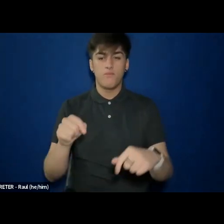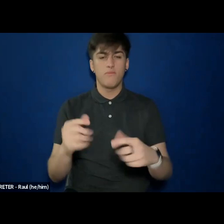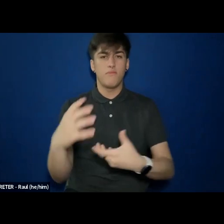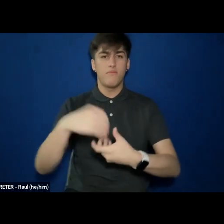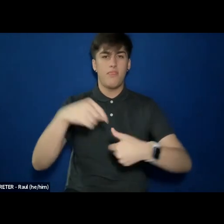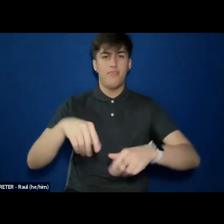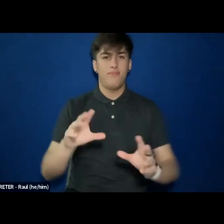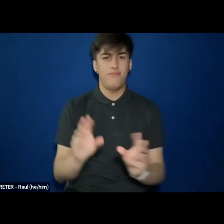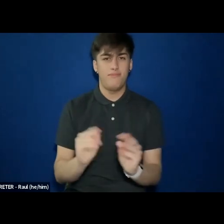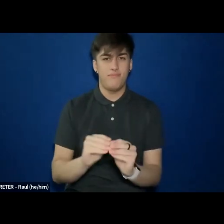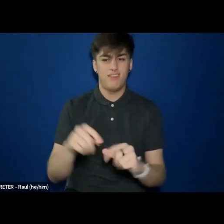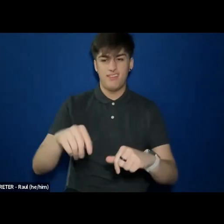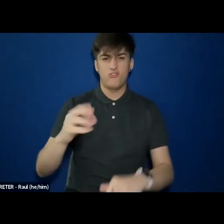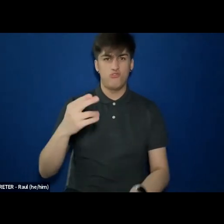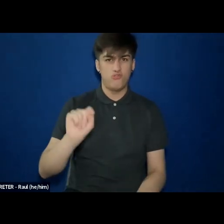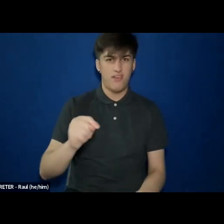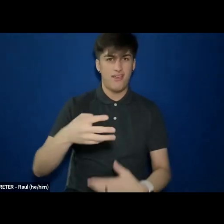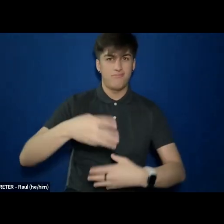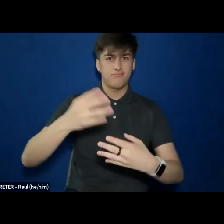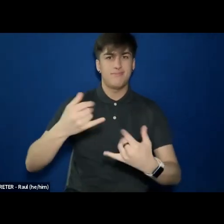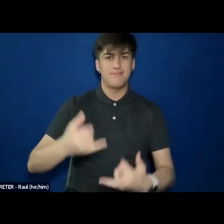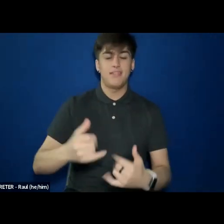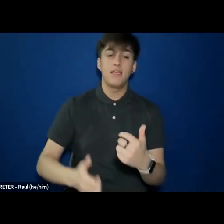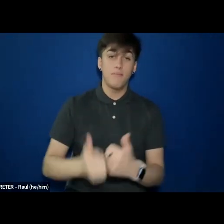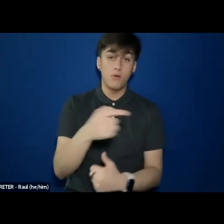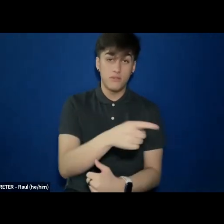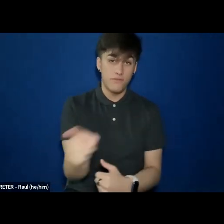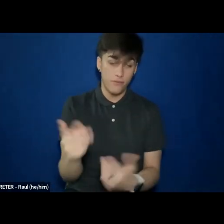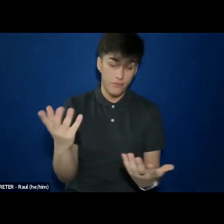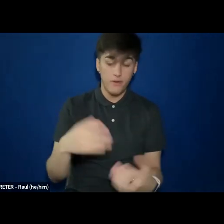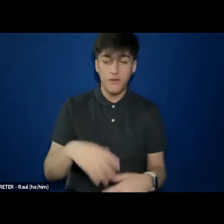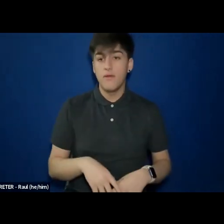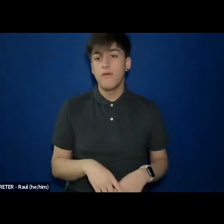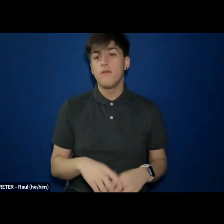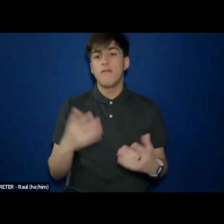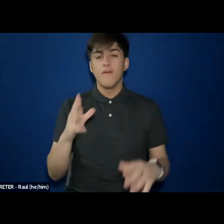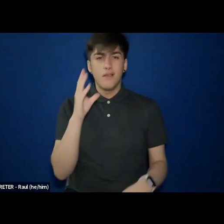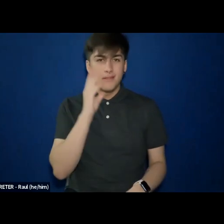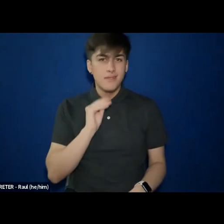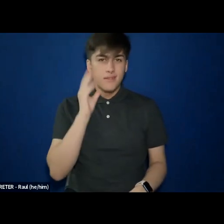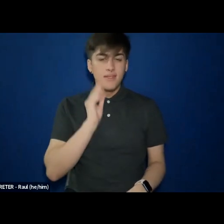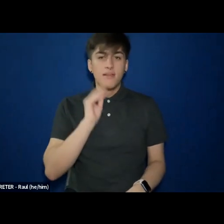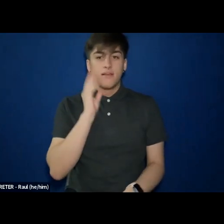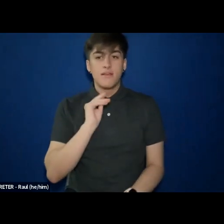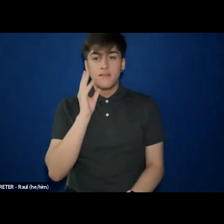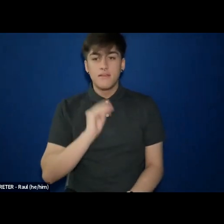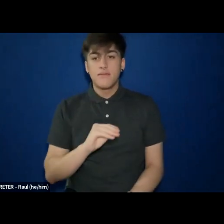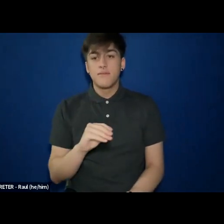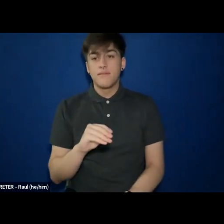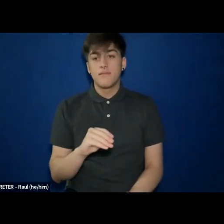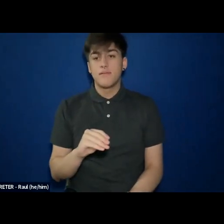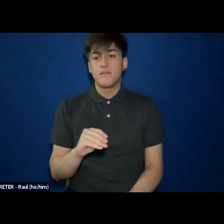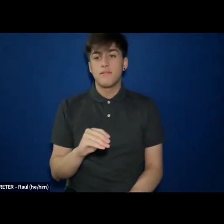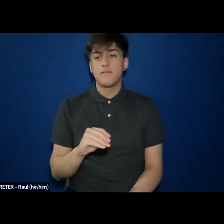this meeting I certainly most of you have had the experience of collectively training more